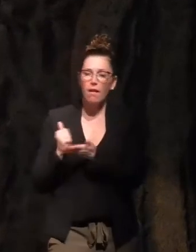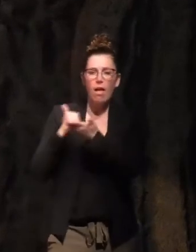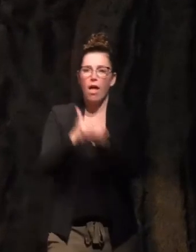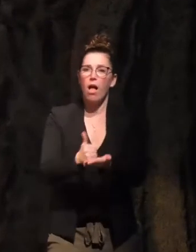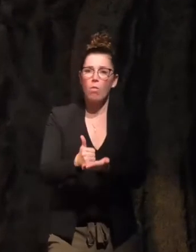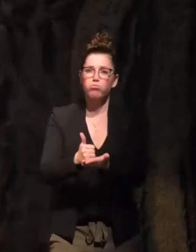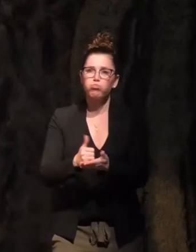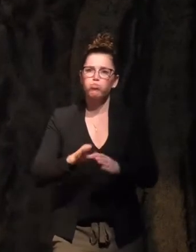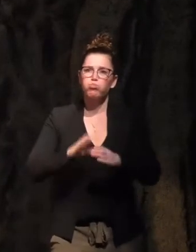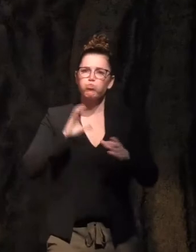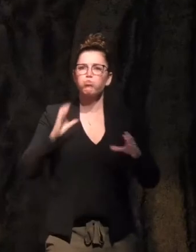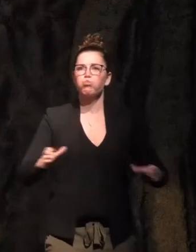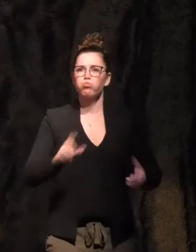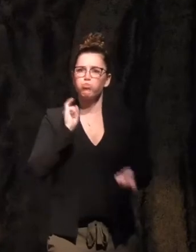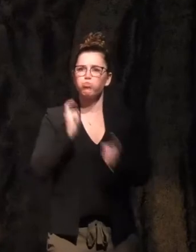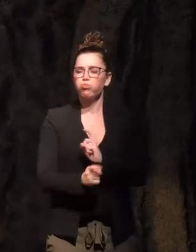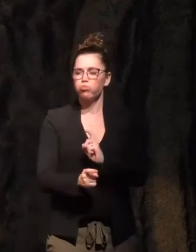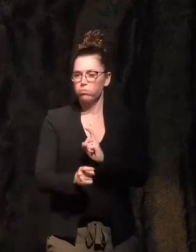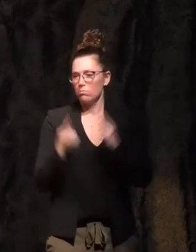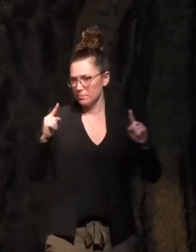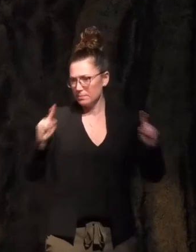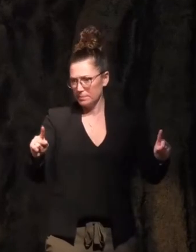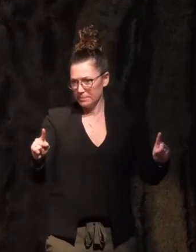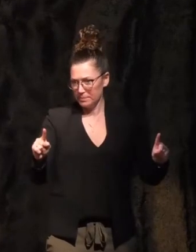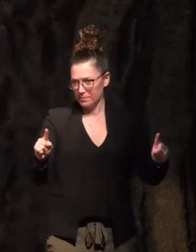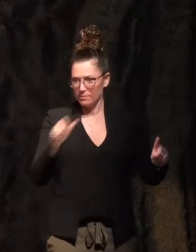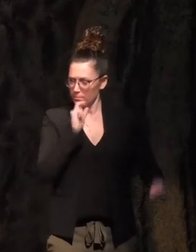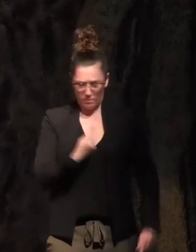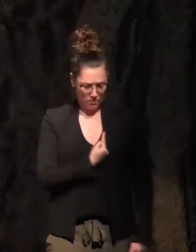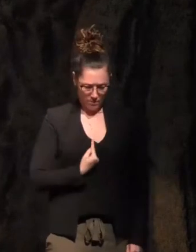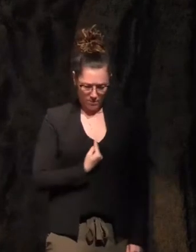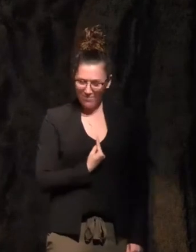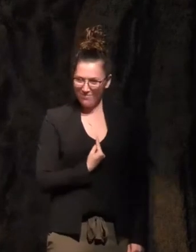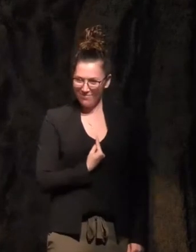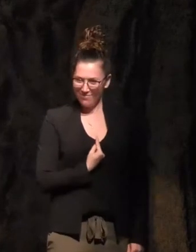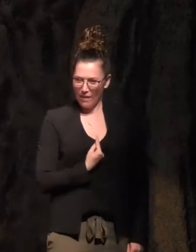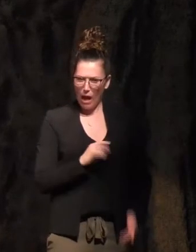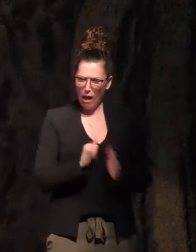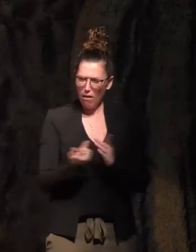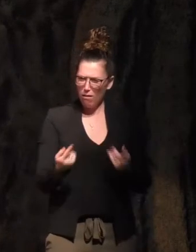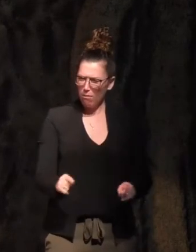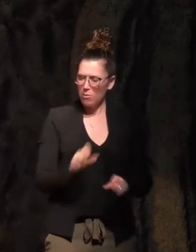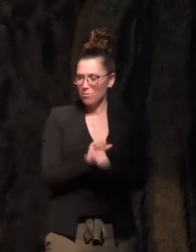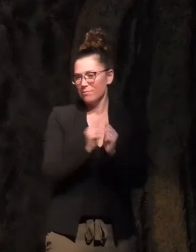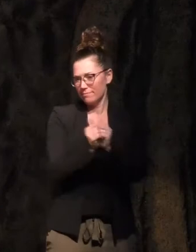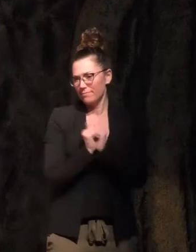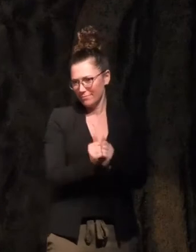Not evenly shared, of course, but as a whole. Which also makes me think of those larger institutions